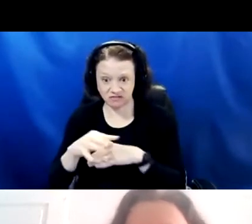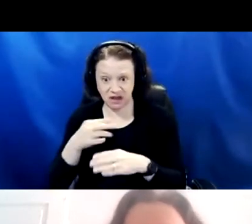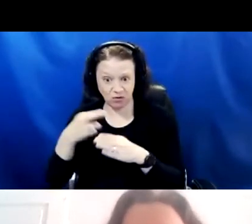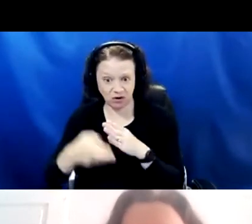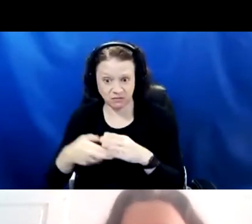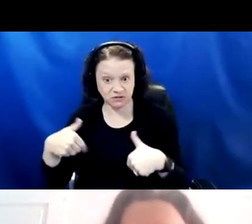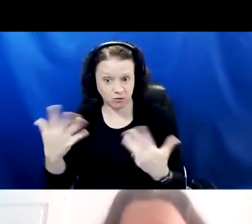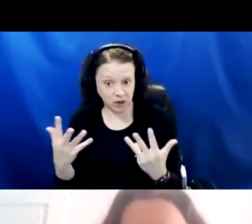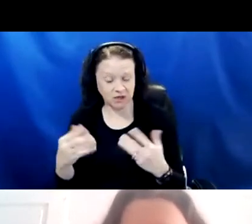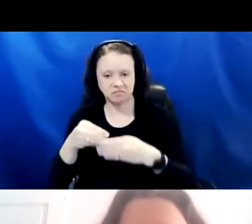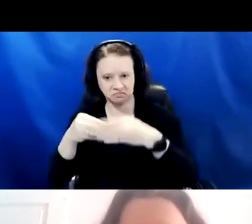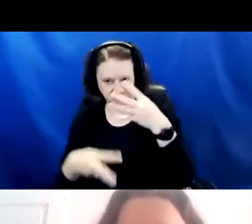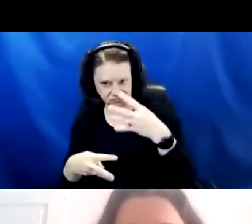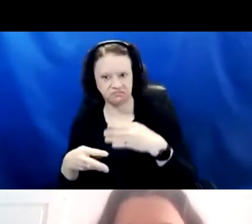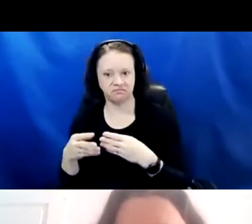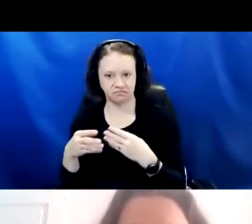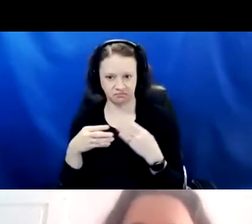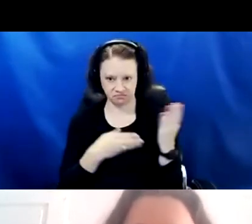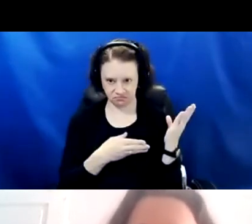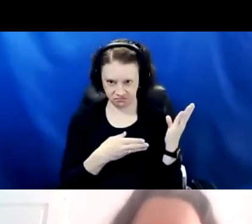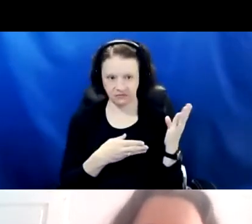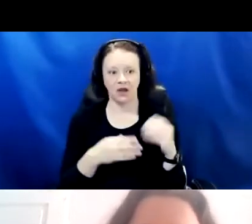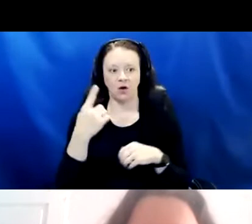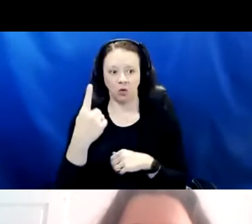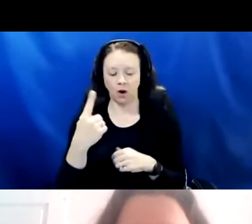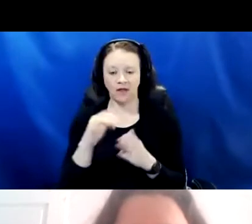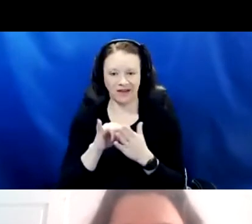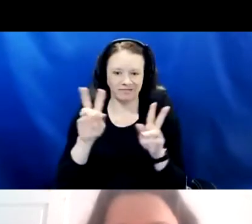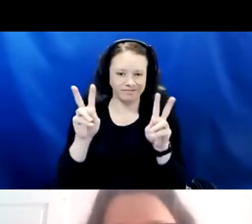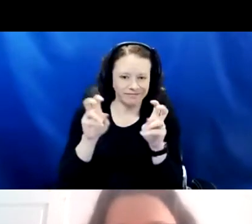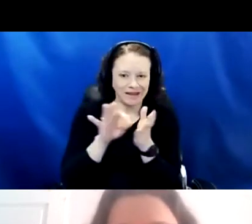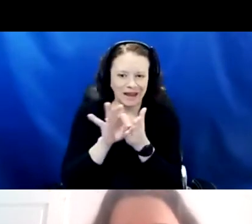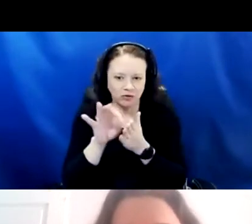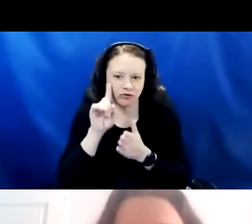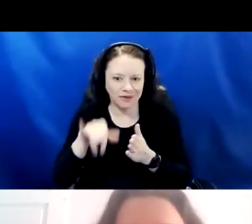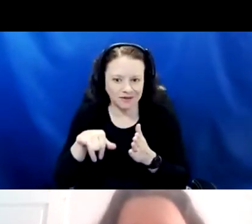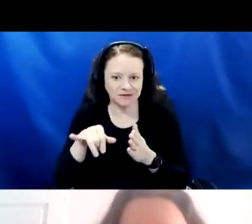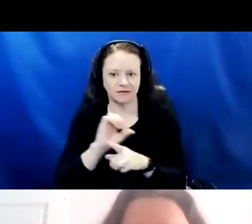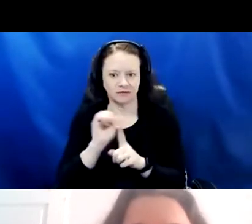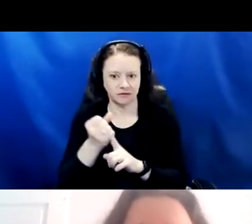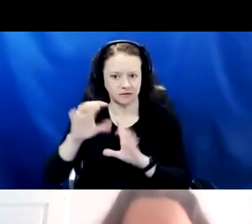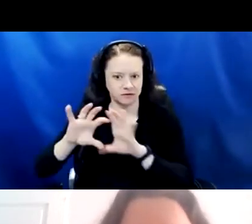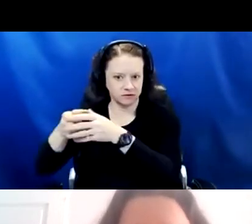One adverse outcome that counts quote unquote counts for this is that you have an intellectual